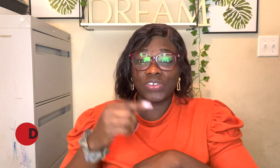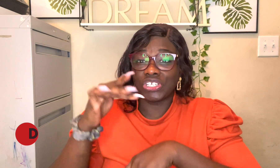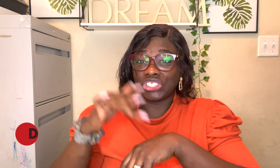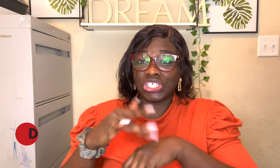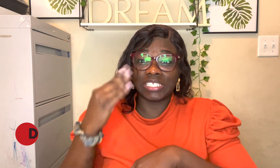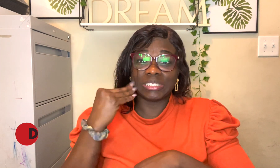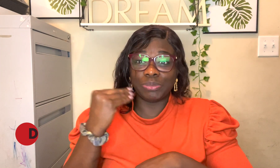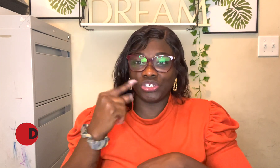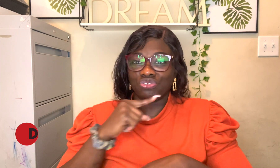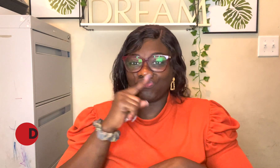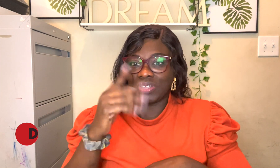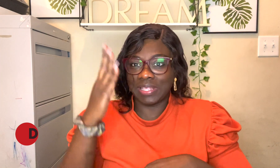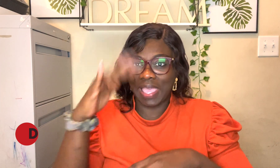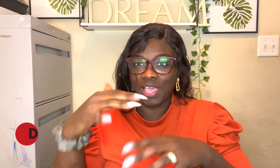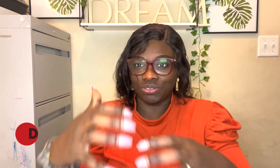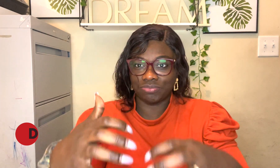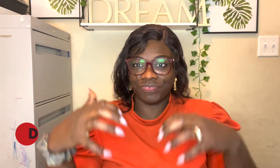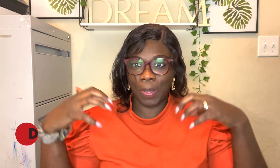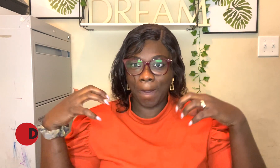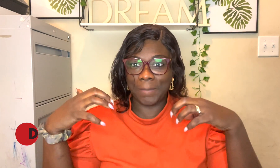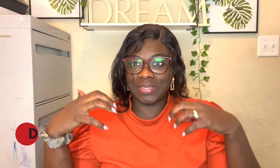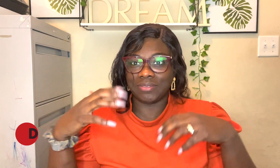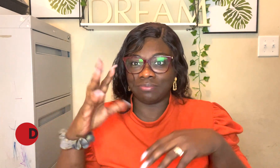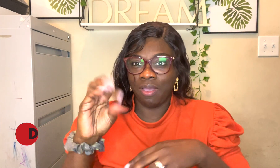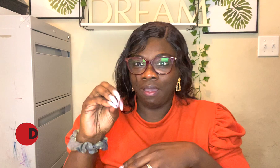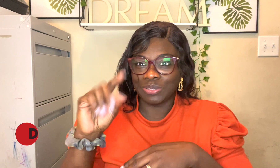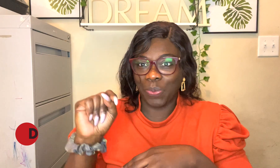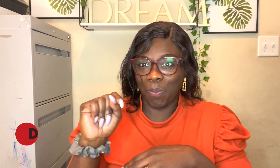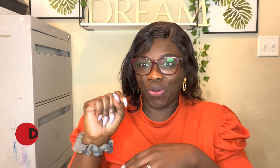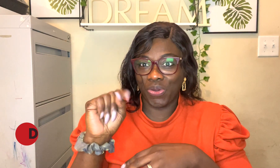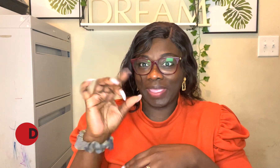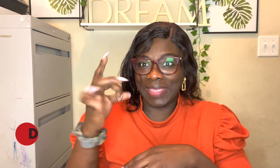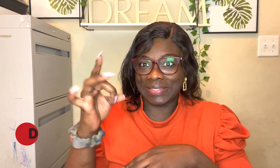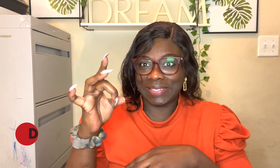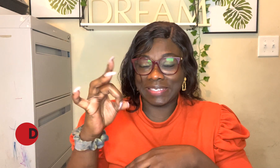the House of Commons was October 18, 2022 when the Bill had